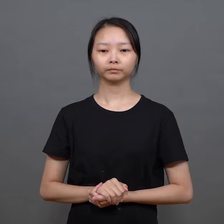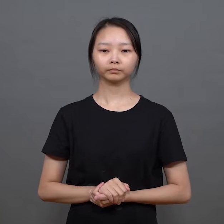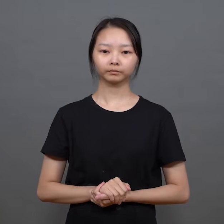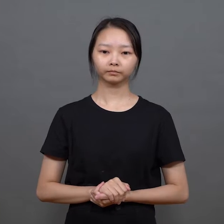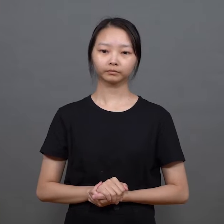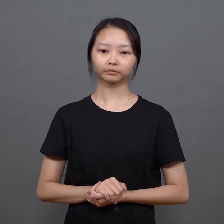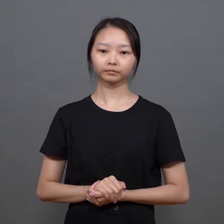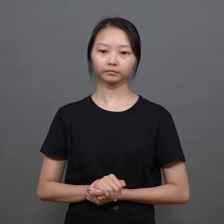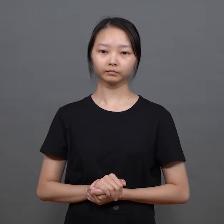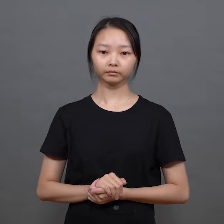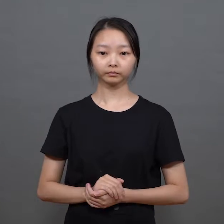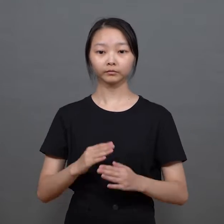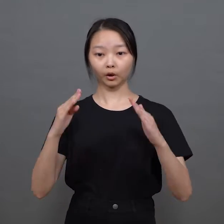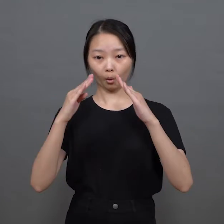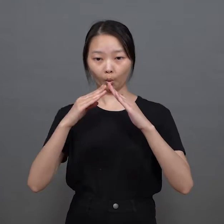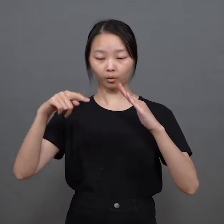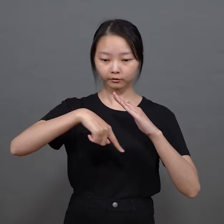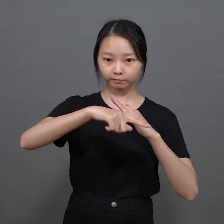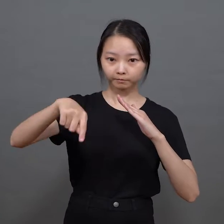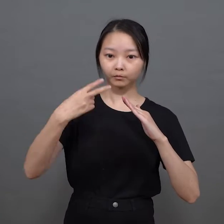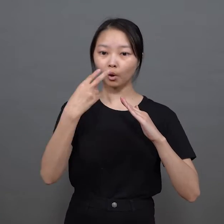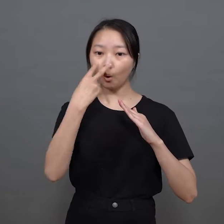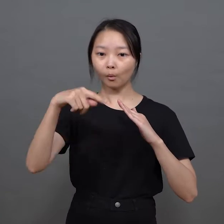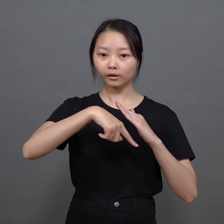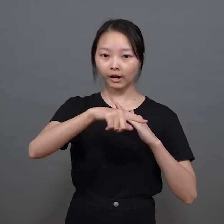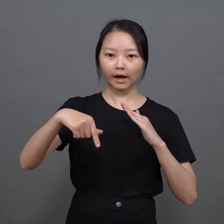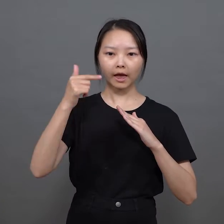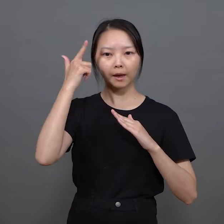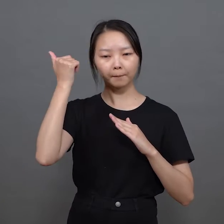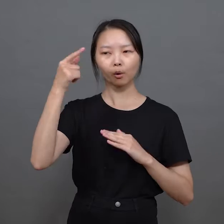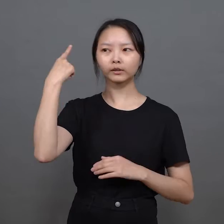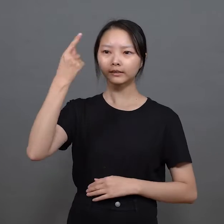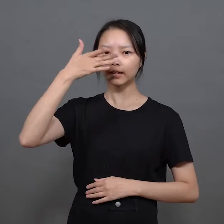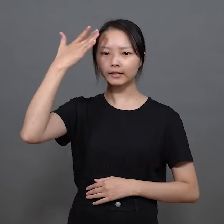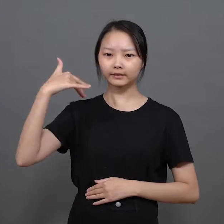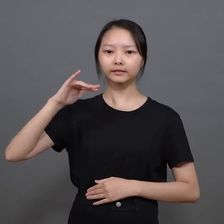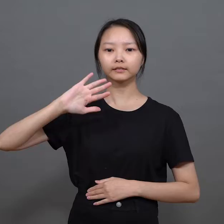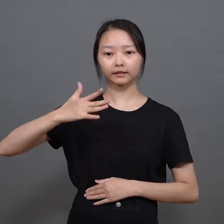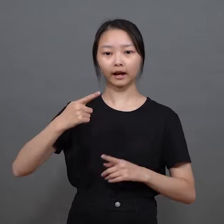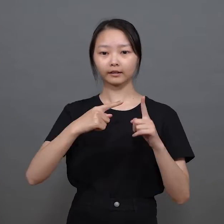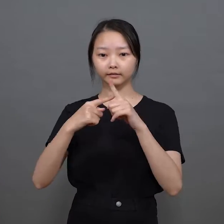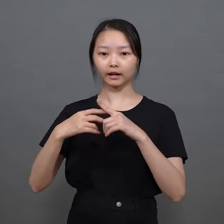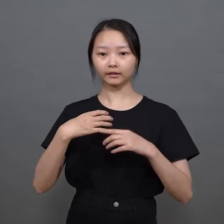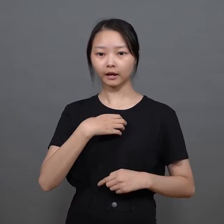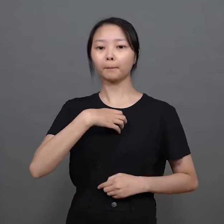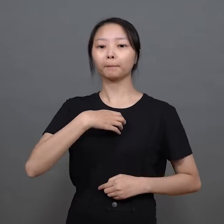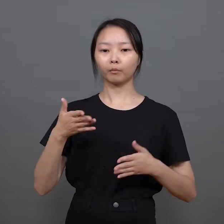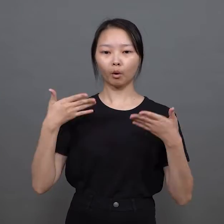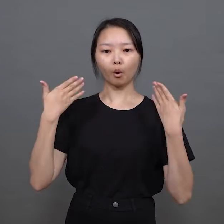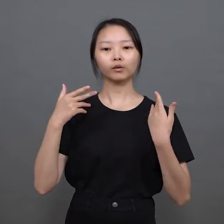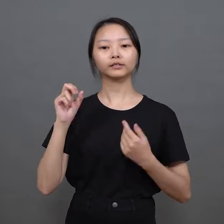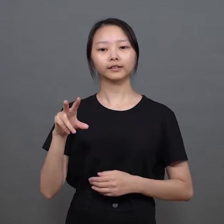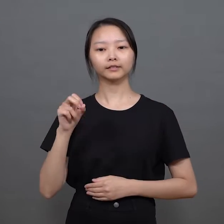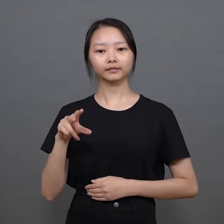The whole idea was that we are in the courtyard which you know it’s a very hot day But it’s quite cool in a way